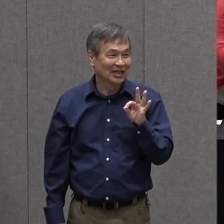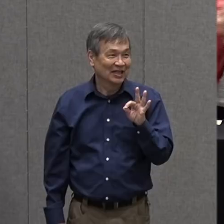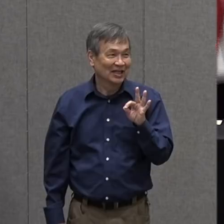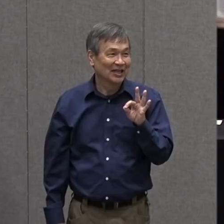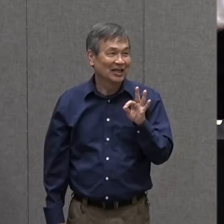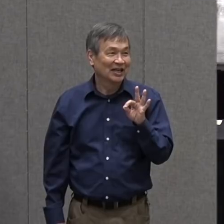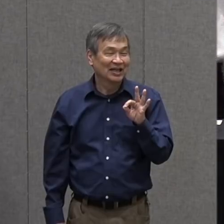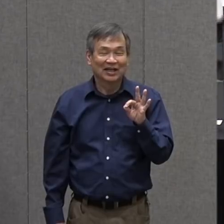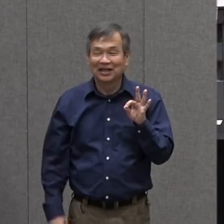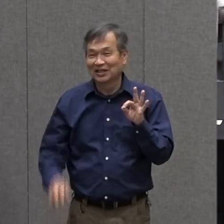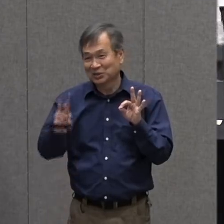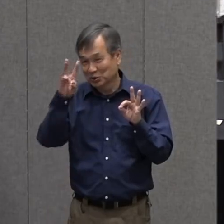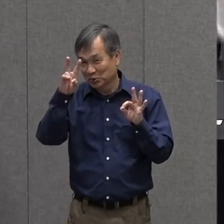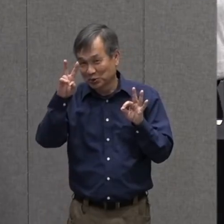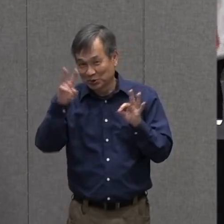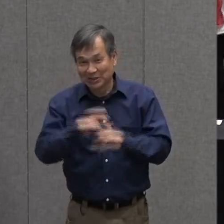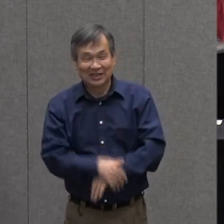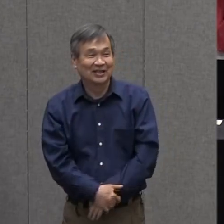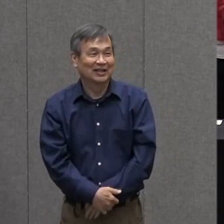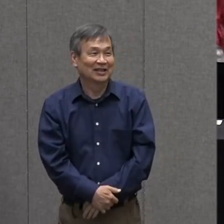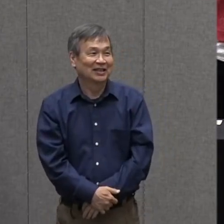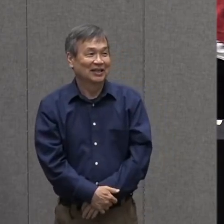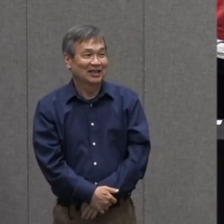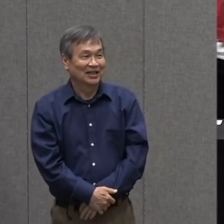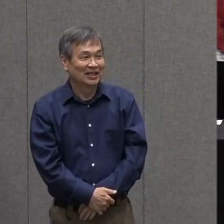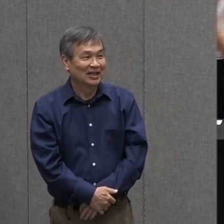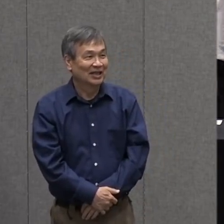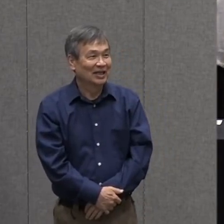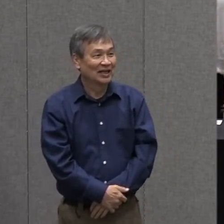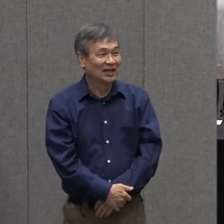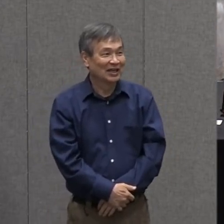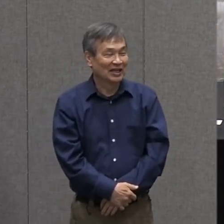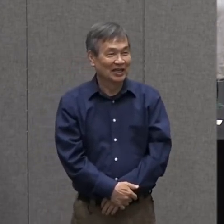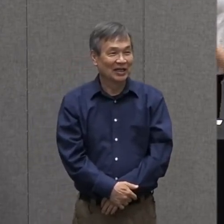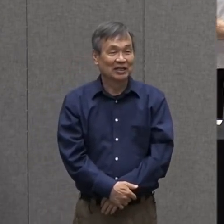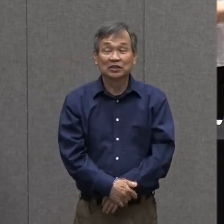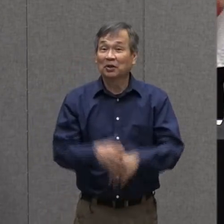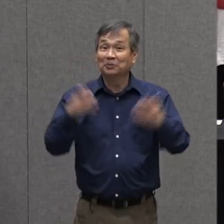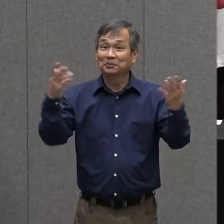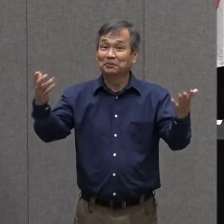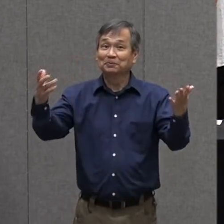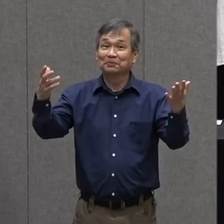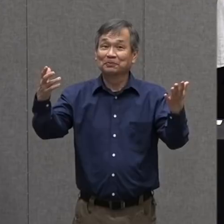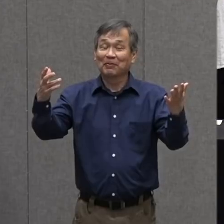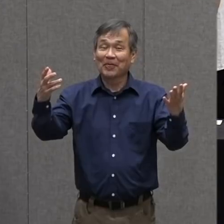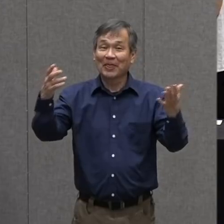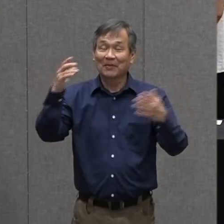I gotta a two. Alright, so that means I had nine, right?